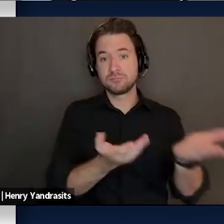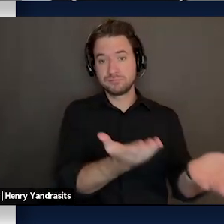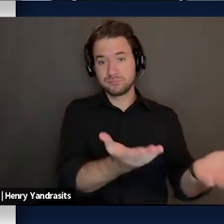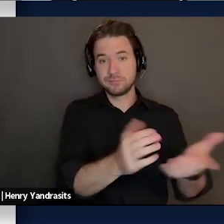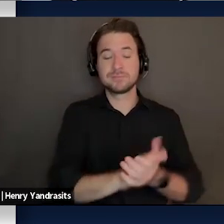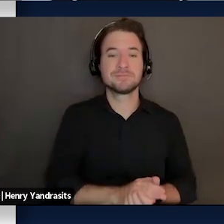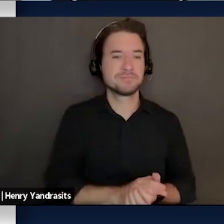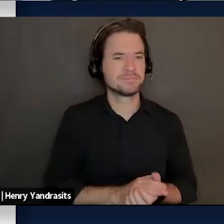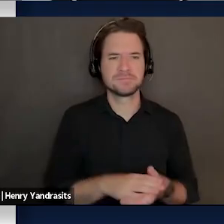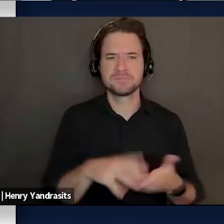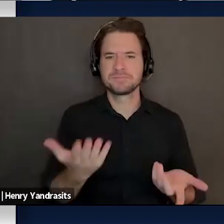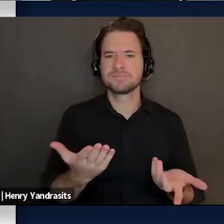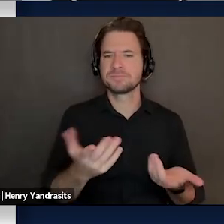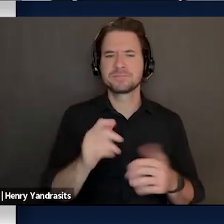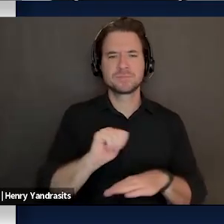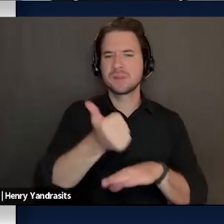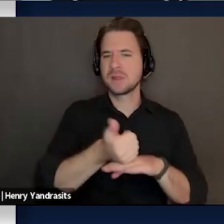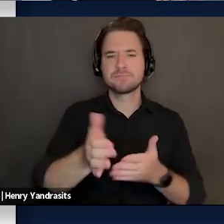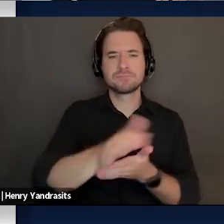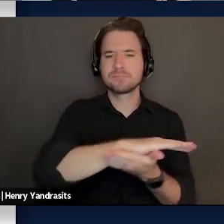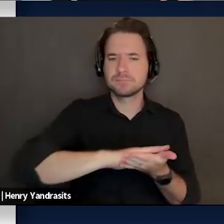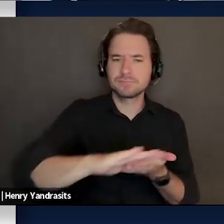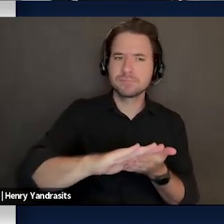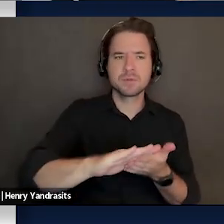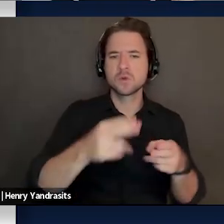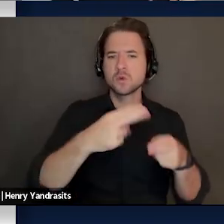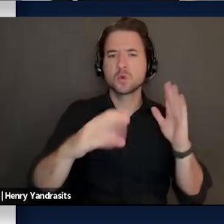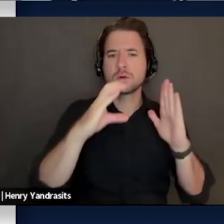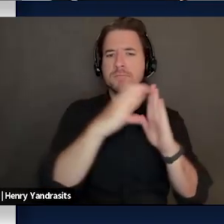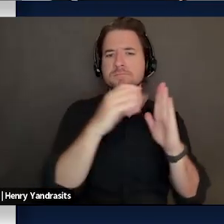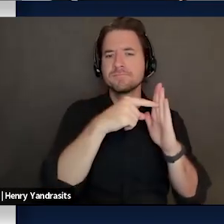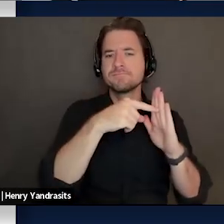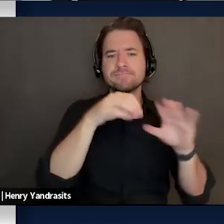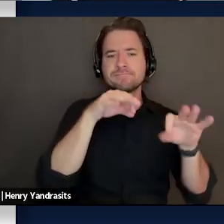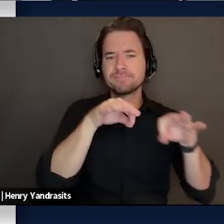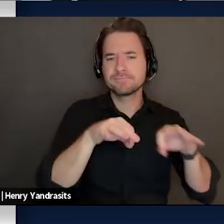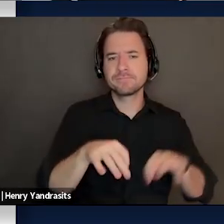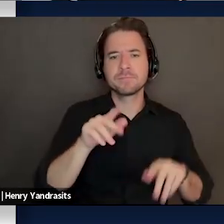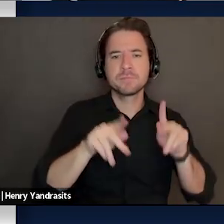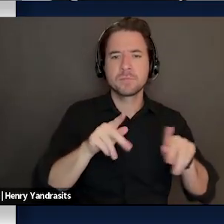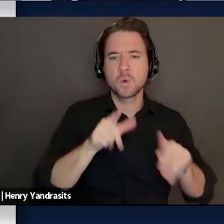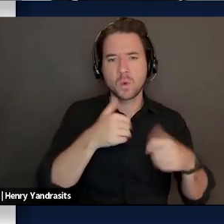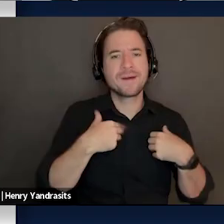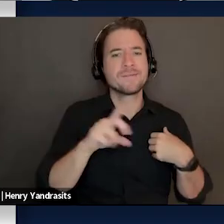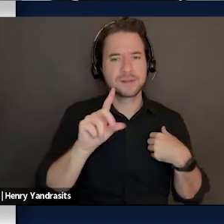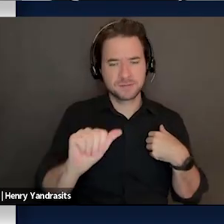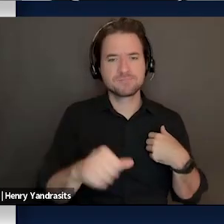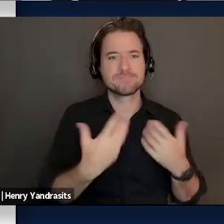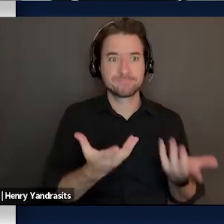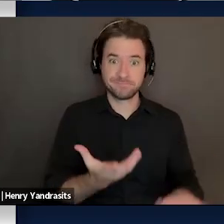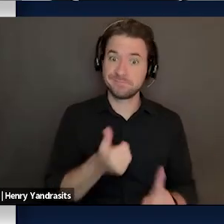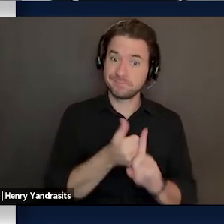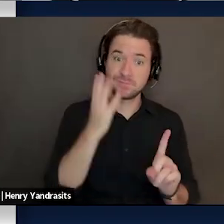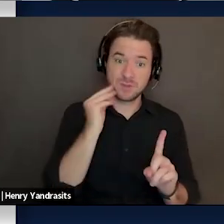It has a very clean layout, where it provides a short paragraph explaining that people with disabilities experience major health disparities.